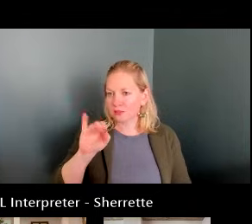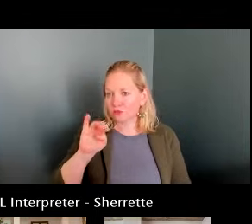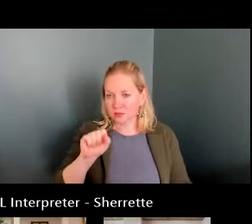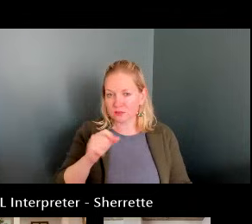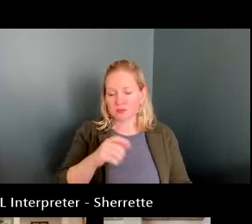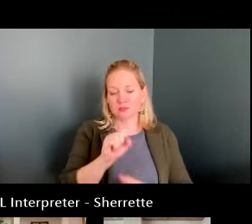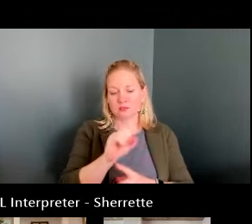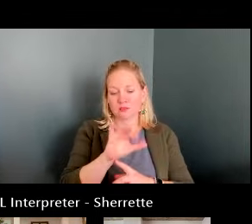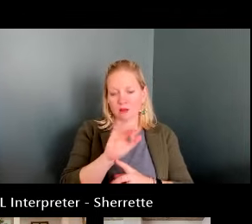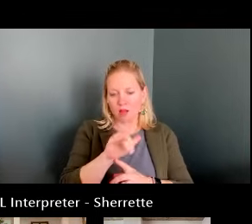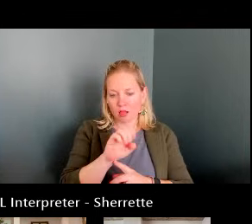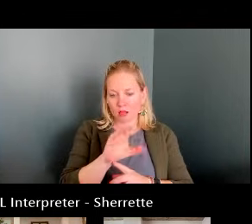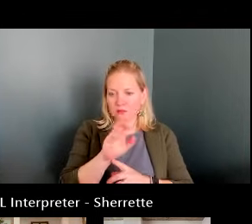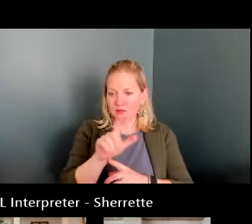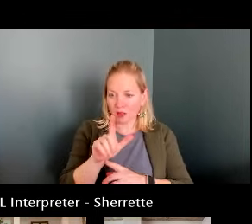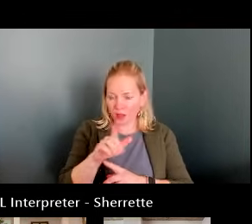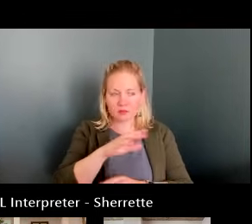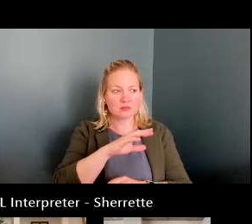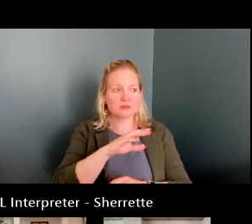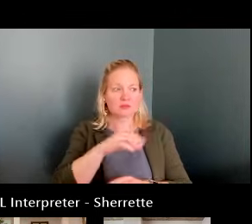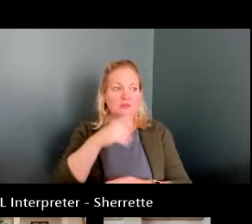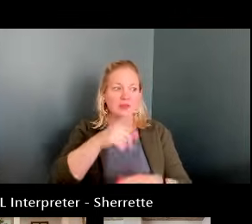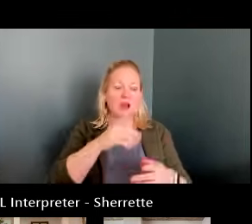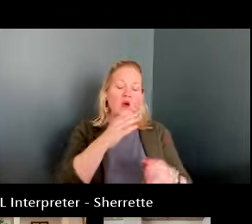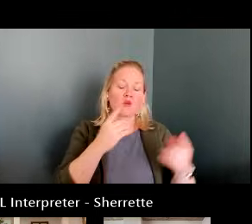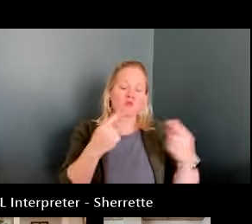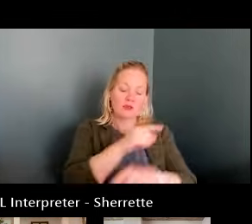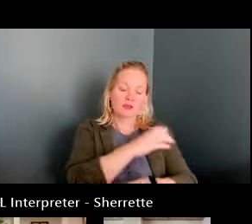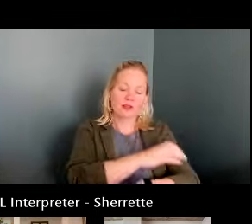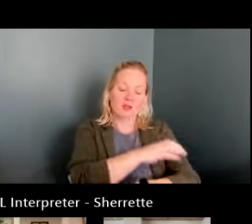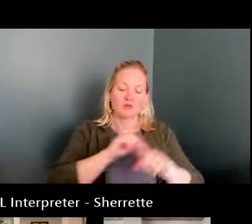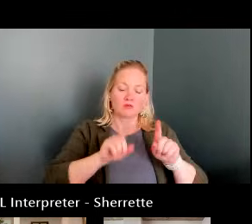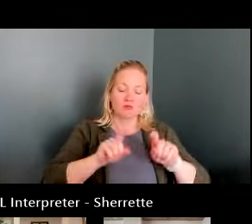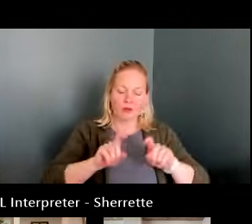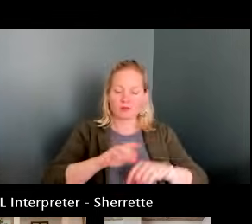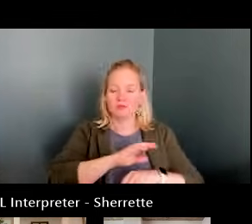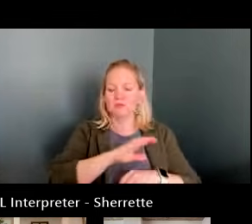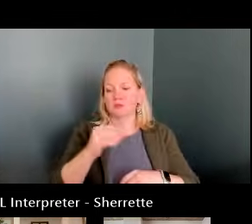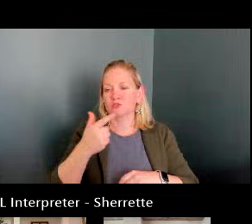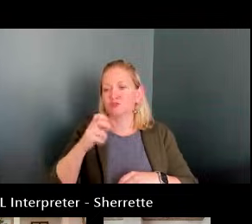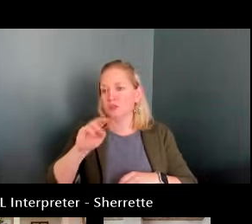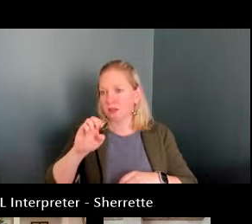Clinical Trials, and Transformative Therapies: Ethical Pathways in Gene Therapy. My name is